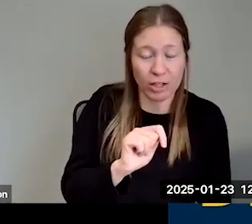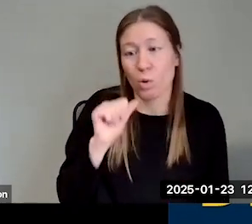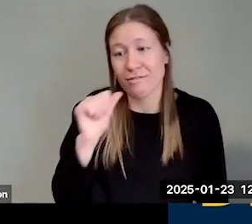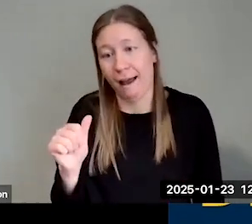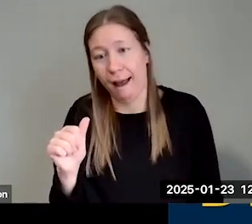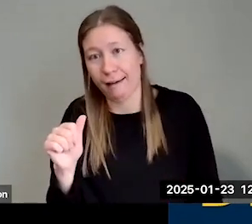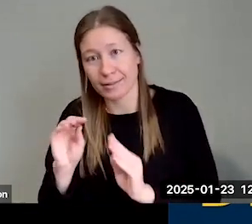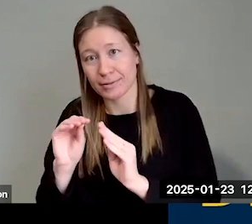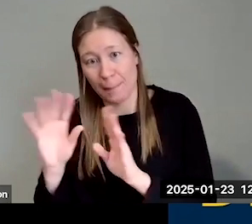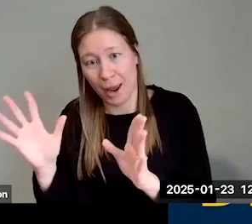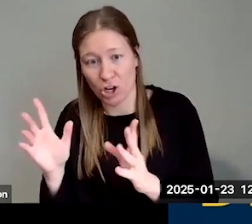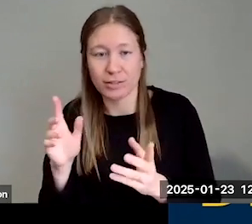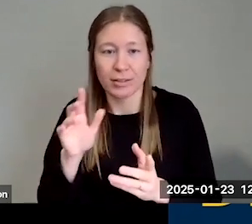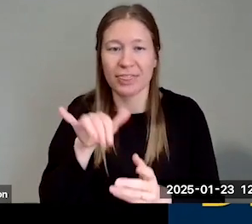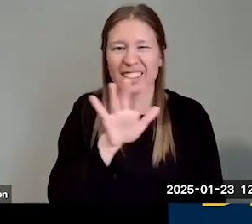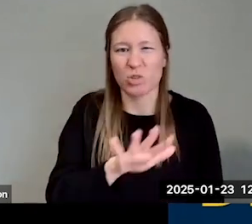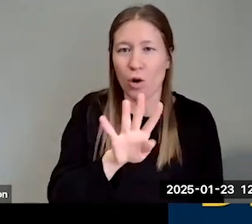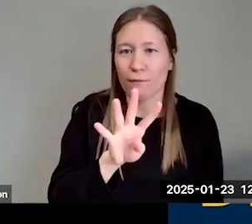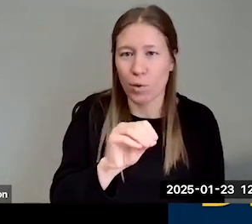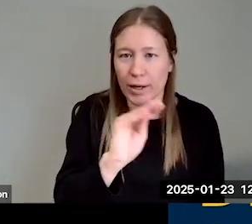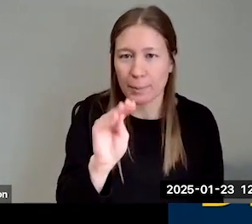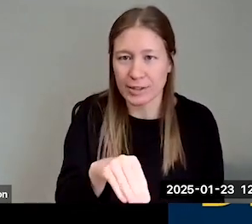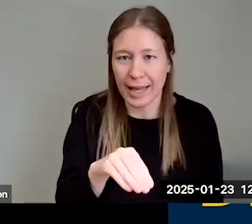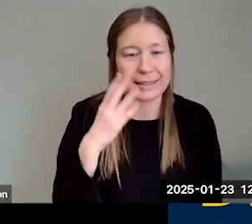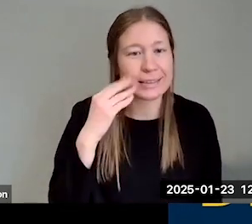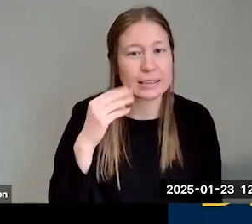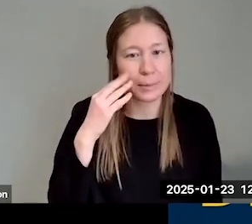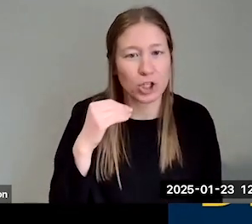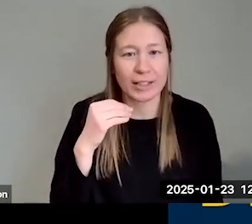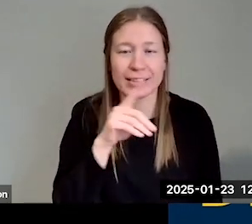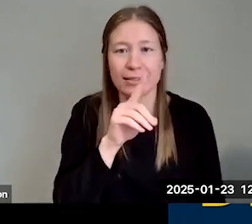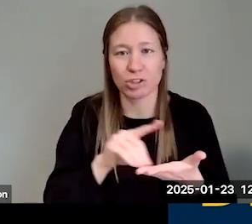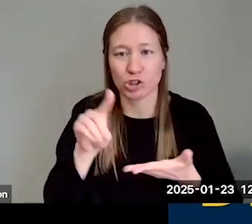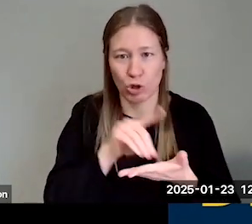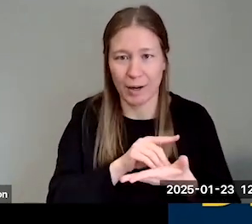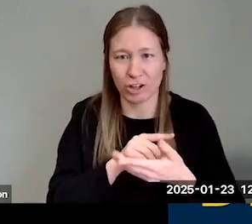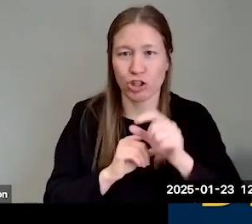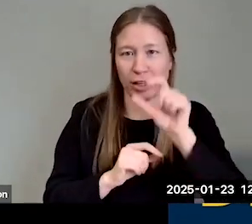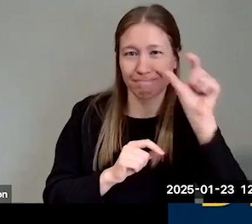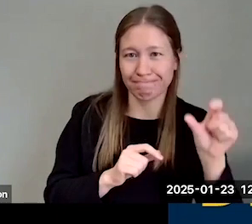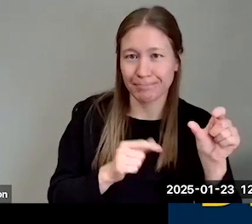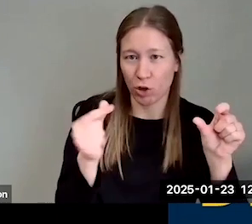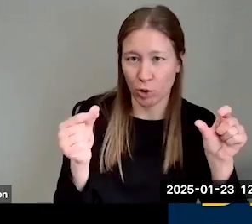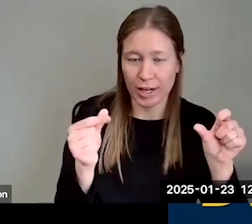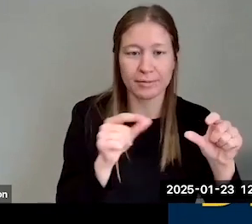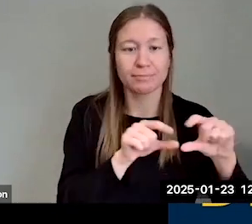that's about 40%, have experienced discrimination. And then those with non-apparent disabilities,